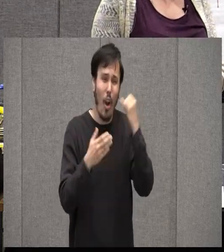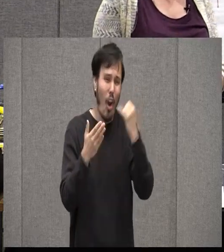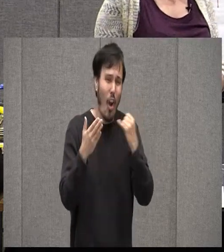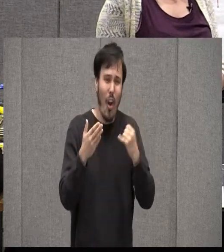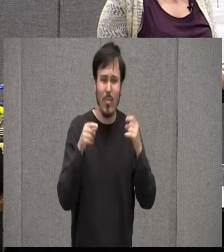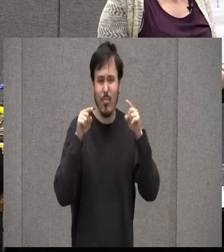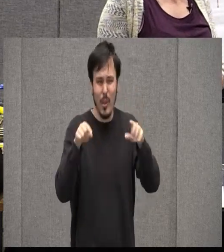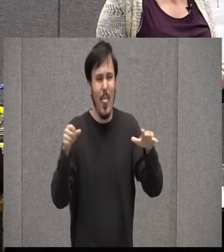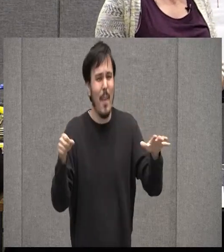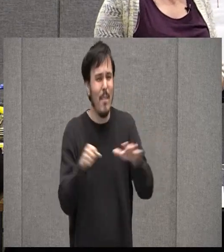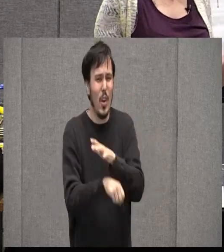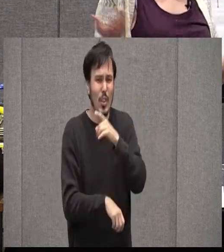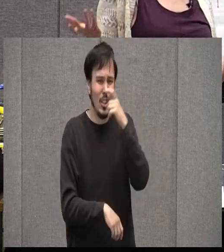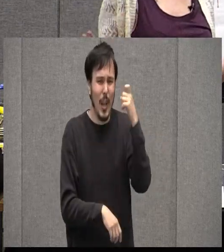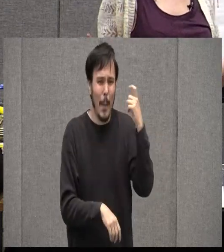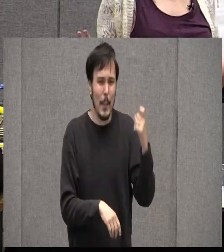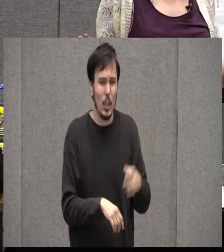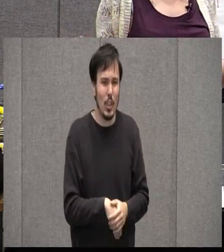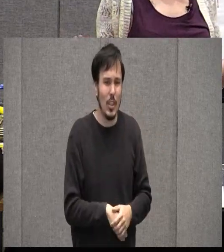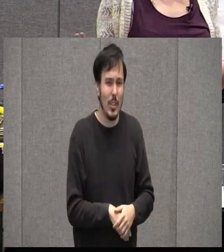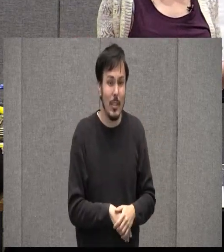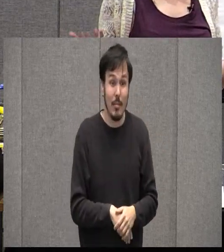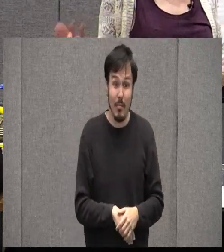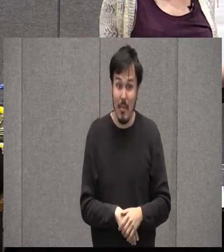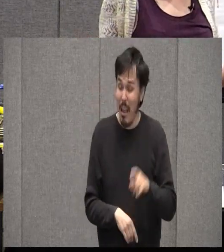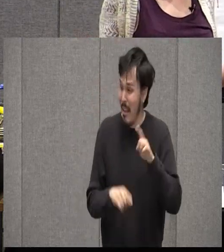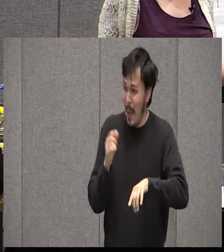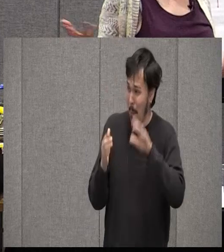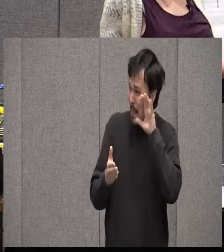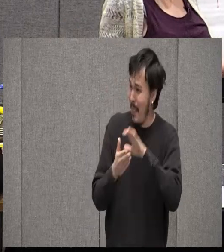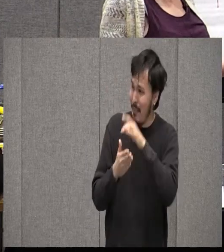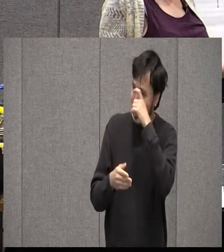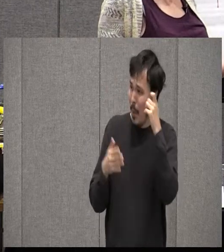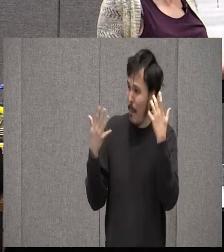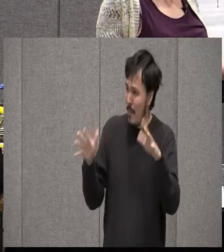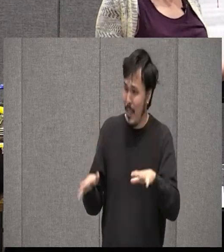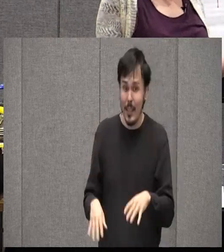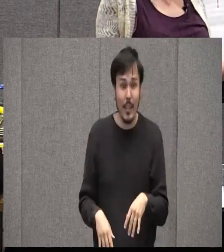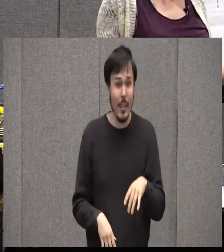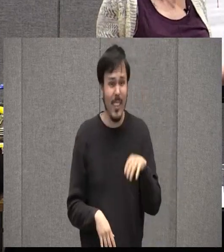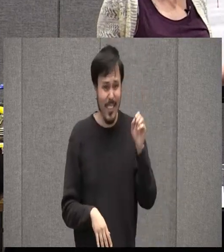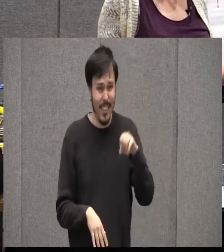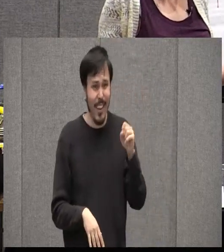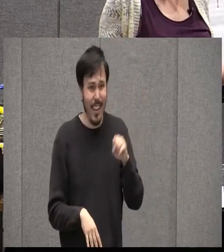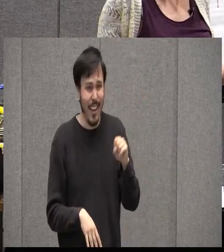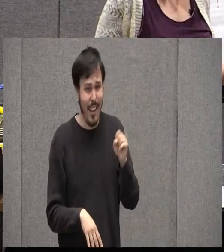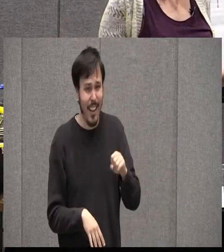I can't believe it's already summer. I can't believe it either, you guys, this is it. And I heard that it's fun Friday.